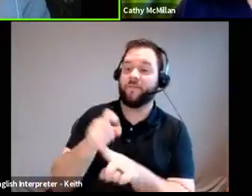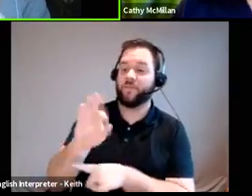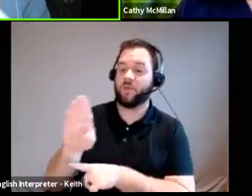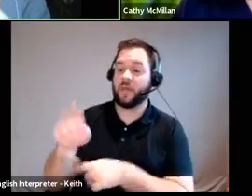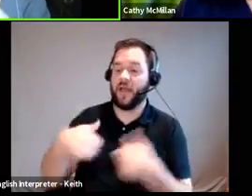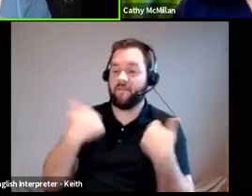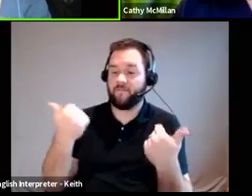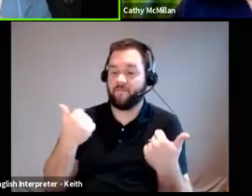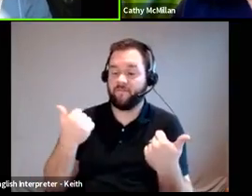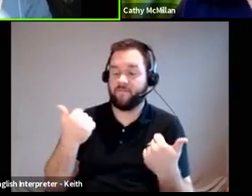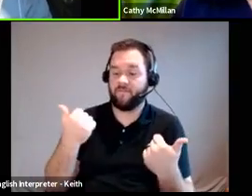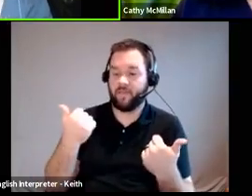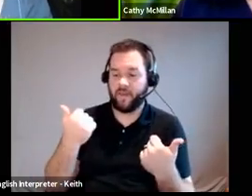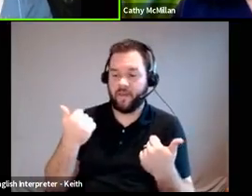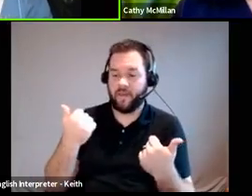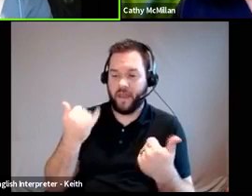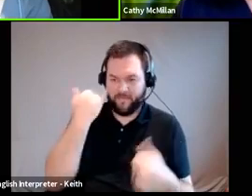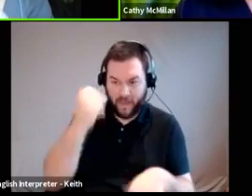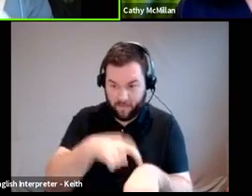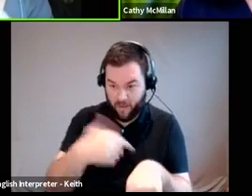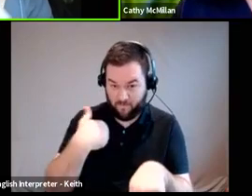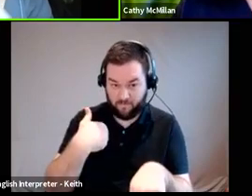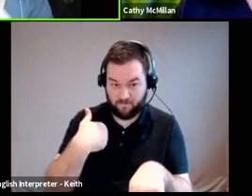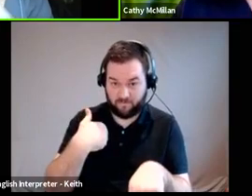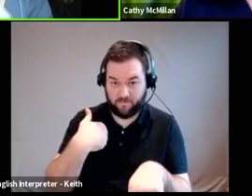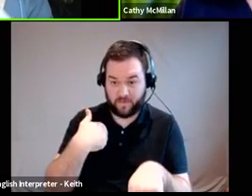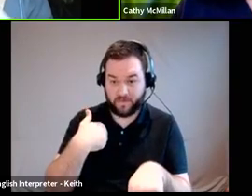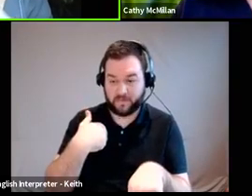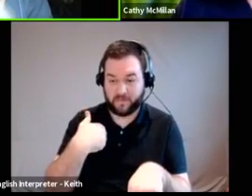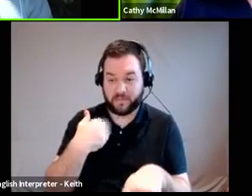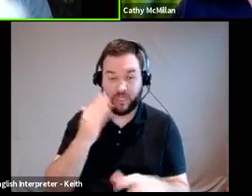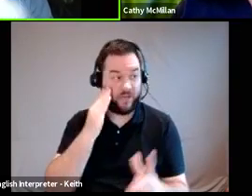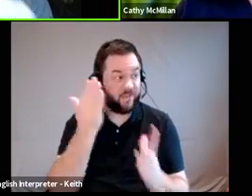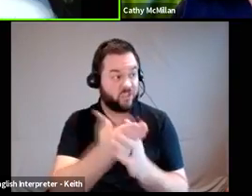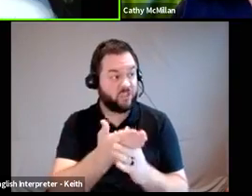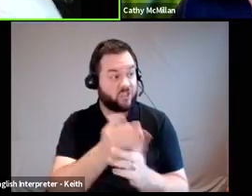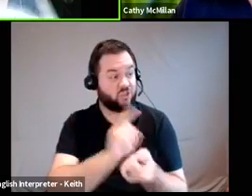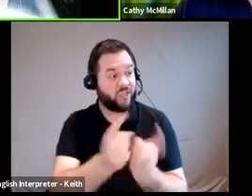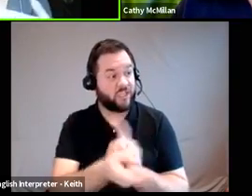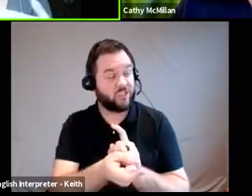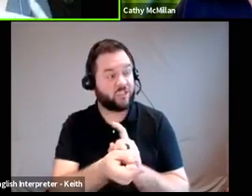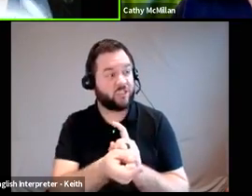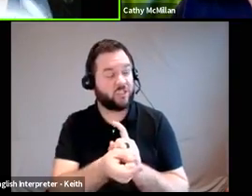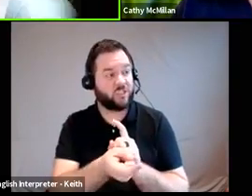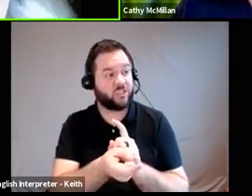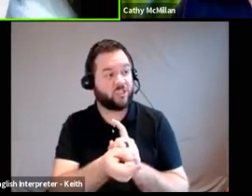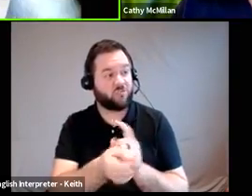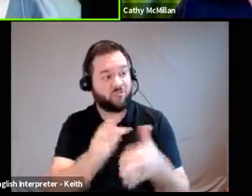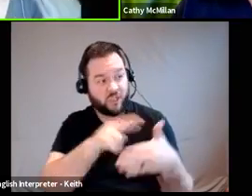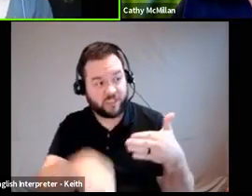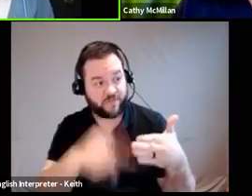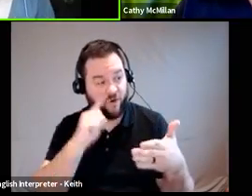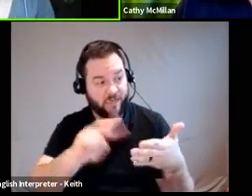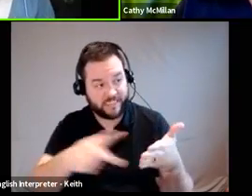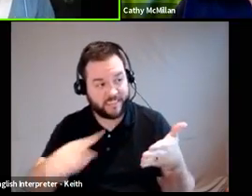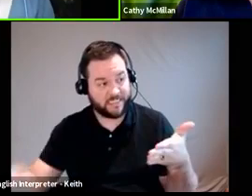expense ok we have a question here from facebook Live it here from facebook Live, as there's, if there's time for questions, I would like to know if interview.